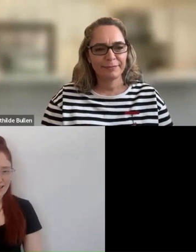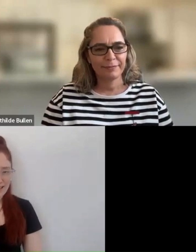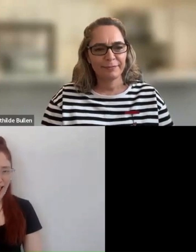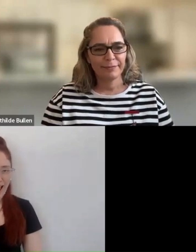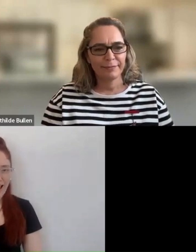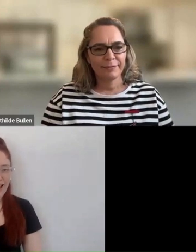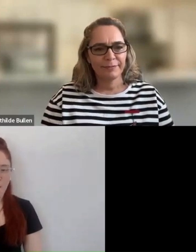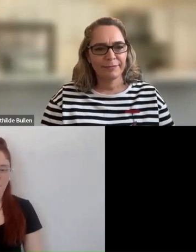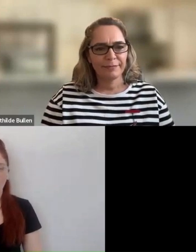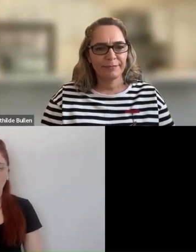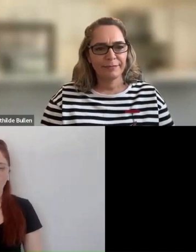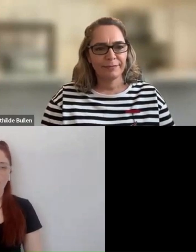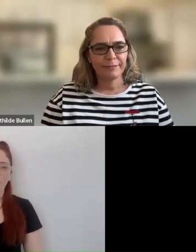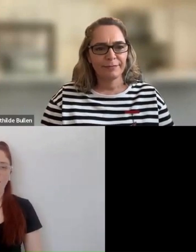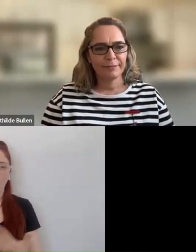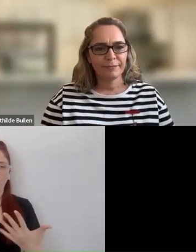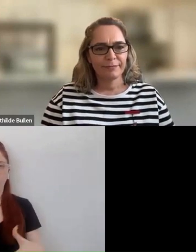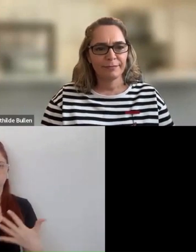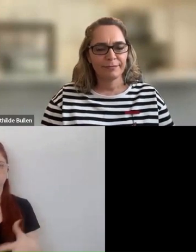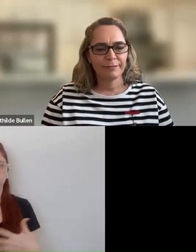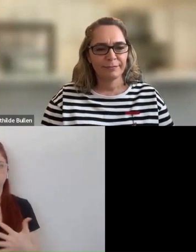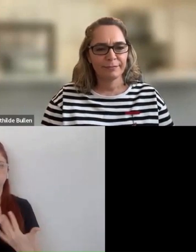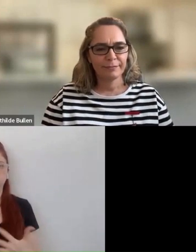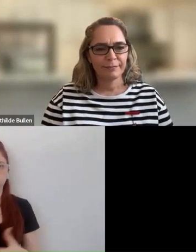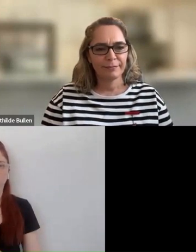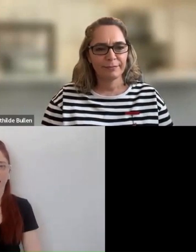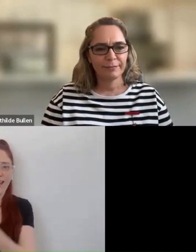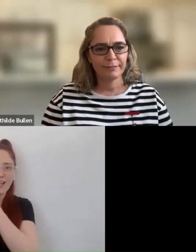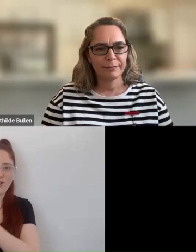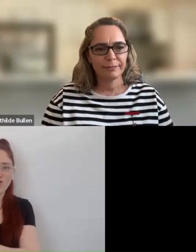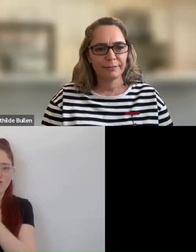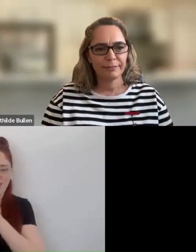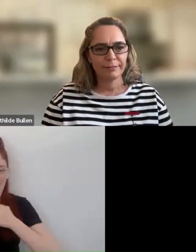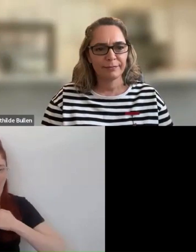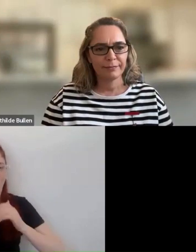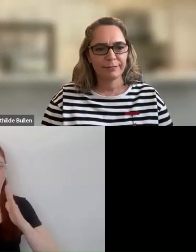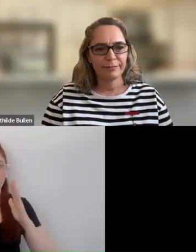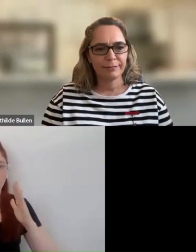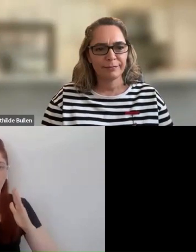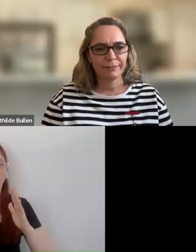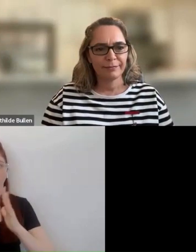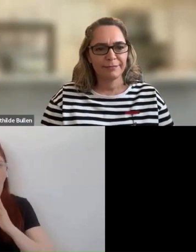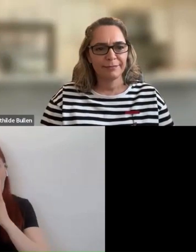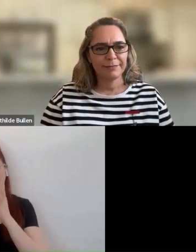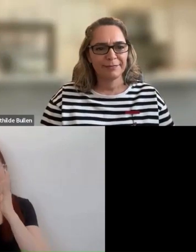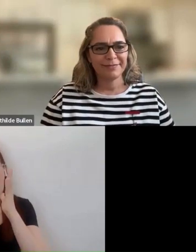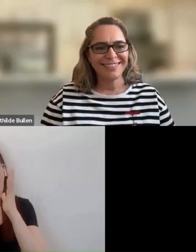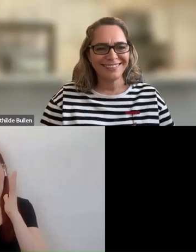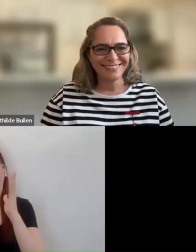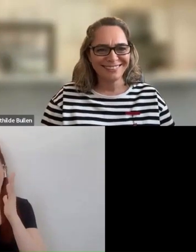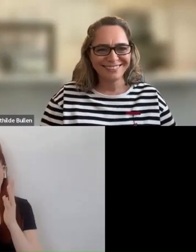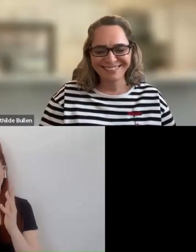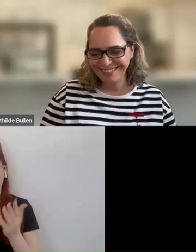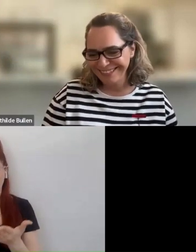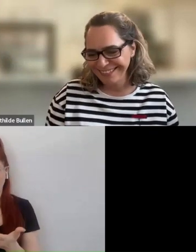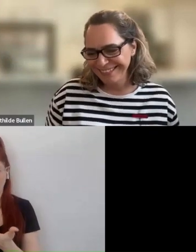illustrious kind of CVS and bios, and I could probably take a whole 90 minutes kind of exploring them. So this is a